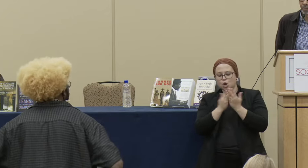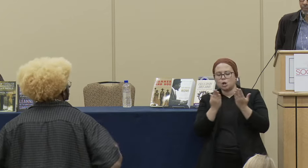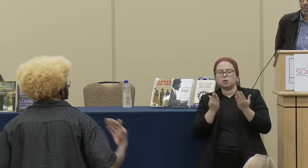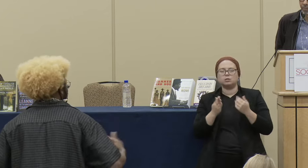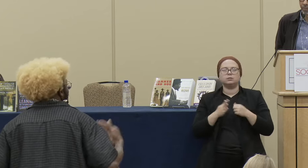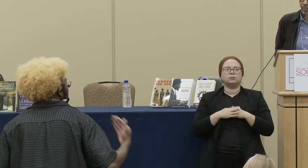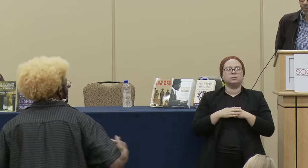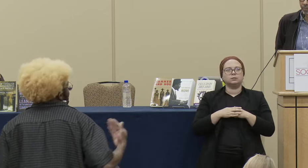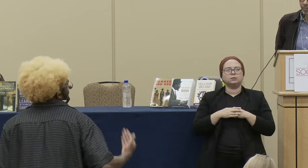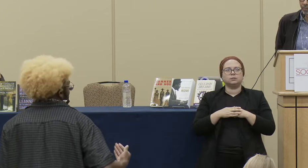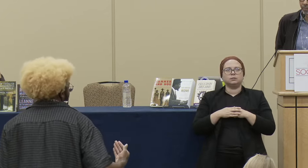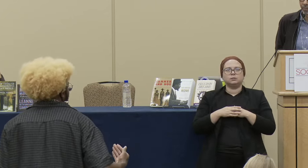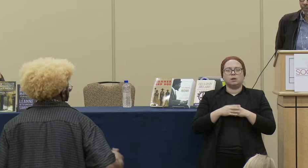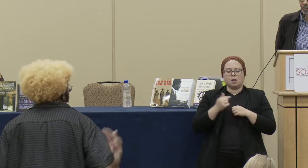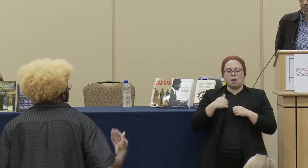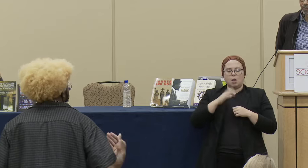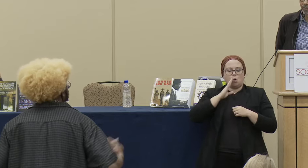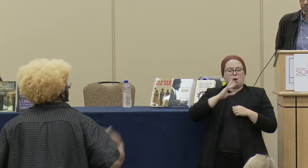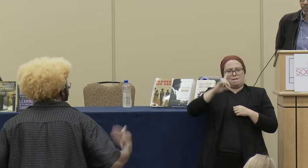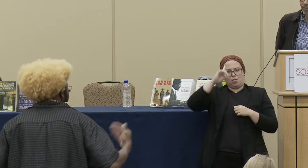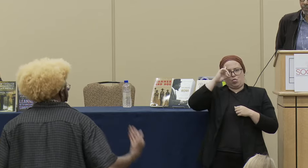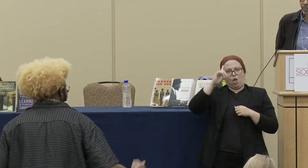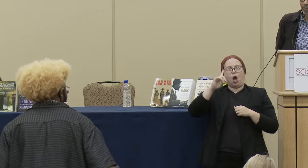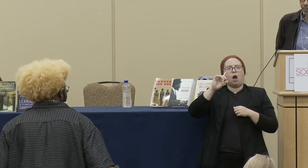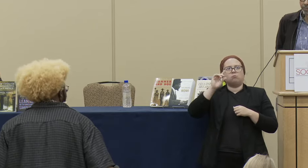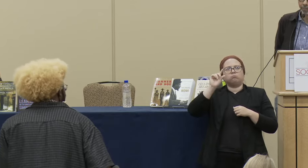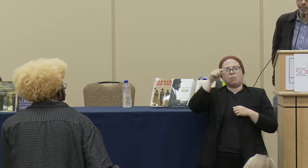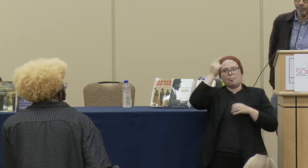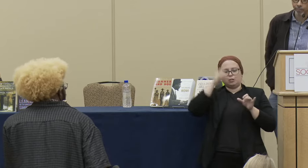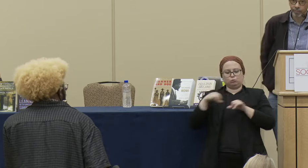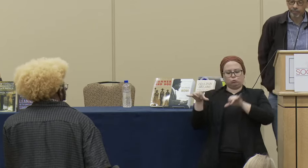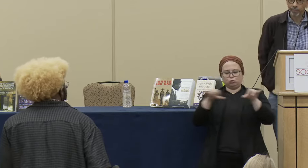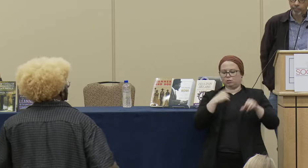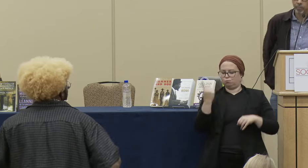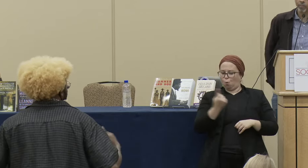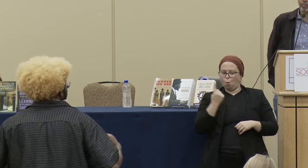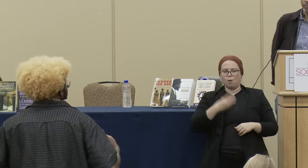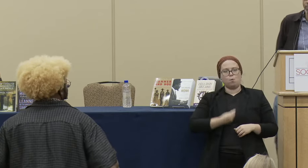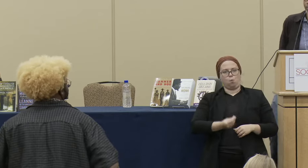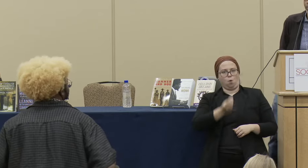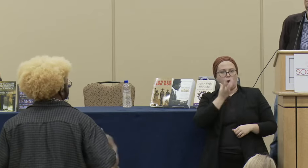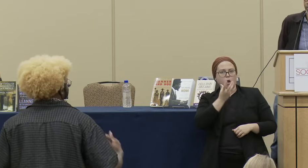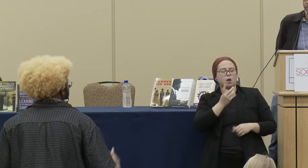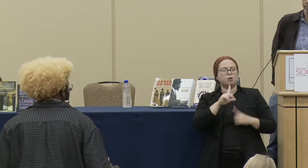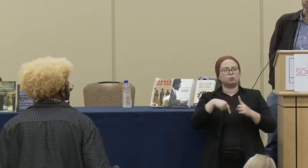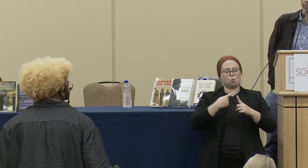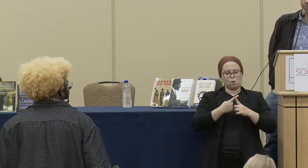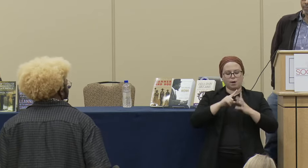the mainstream media or mainstream books, I thought